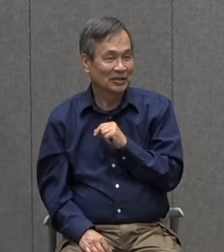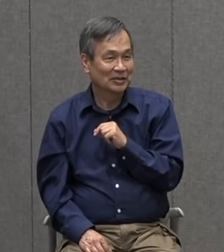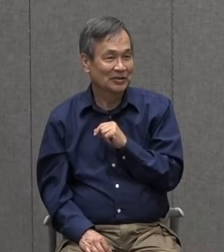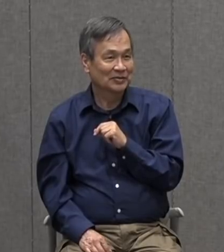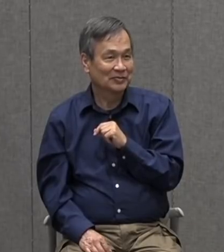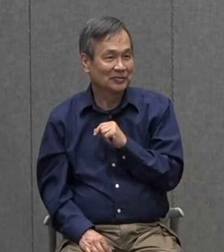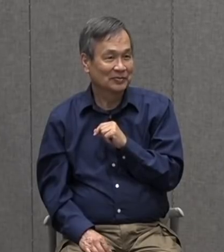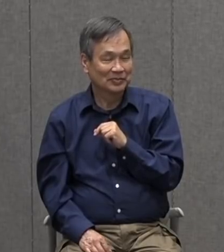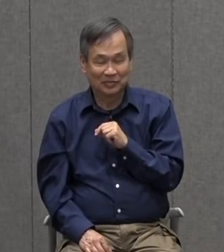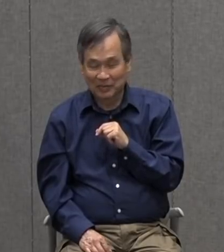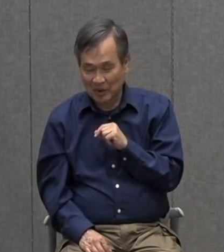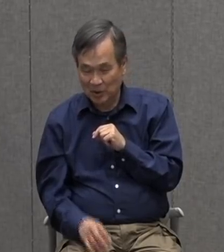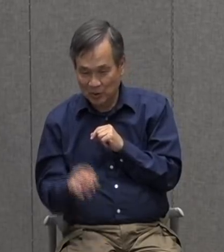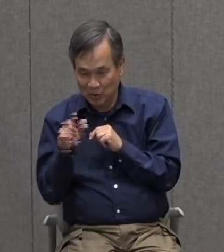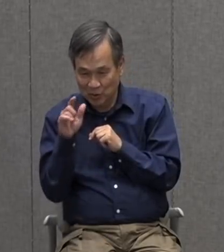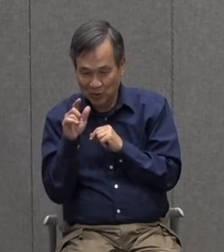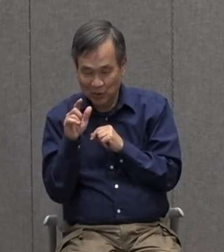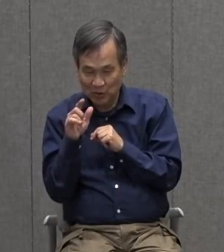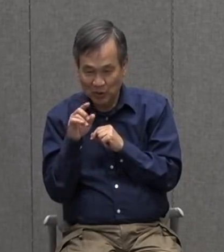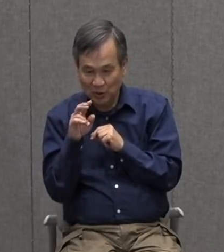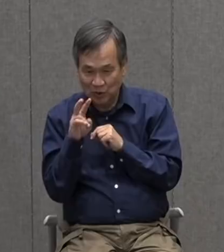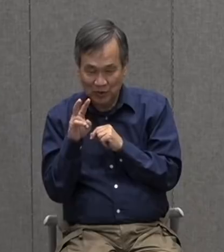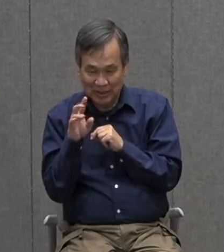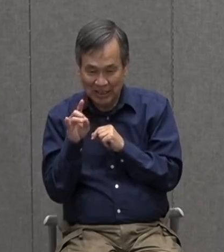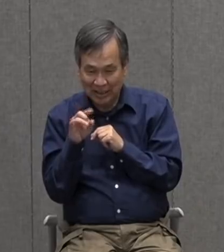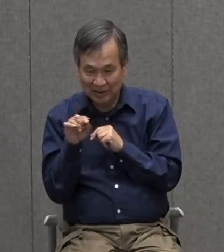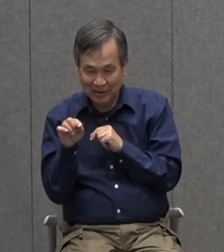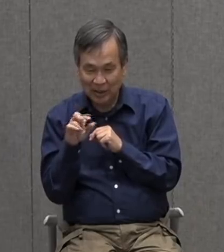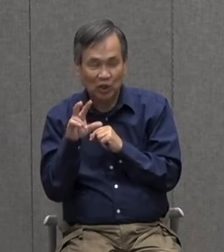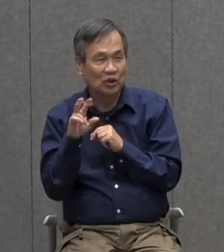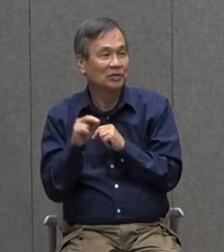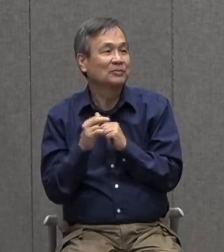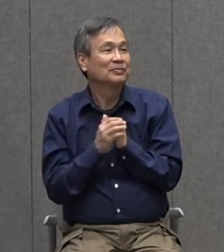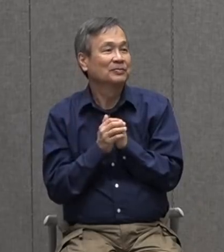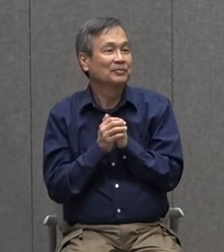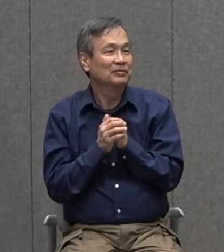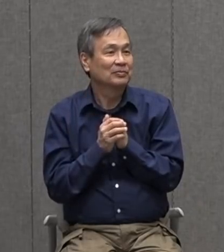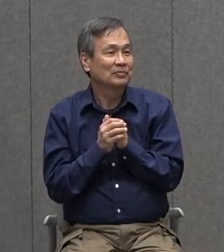So if I had one, 28, 29, 30, you're still ahead of me.